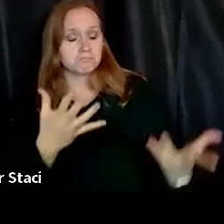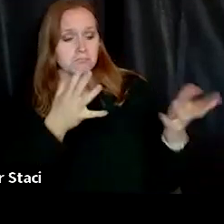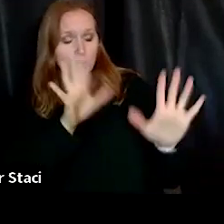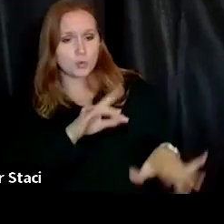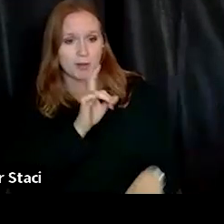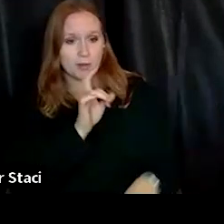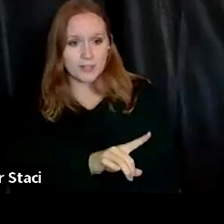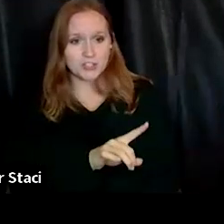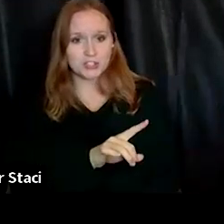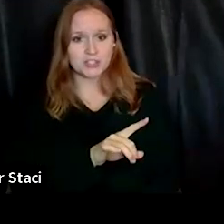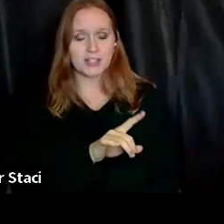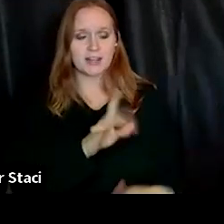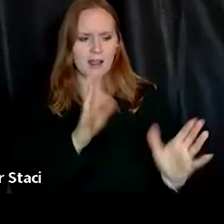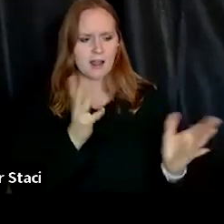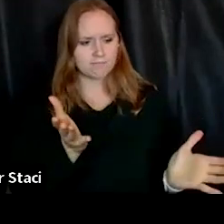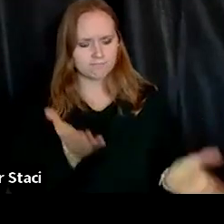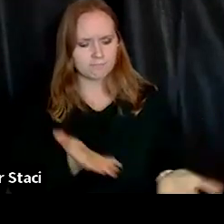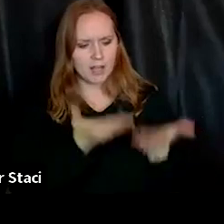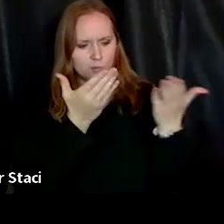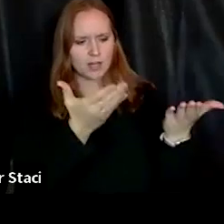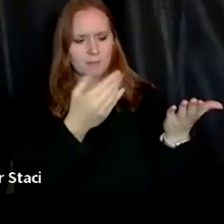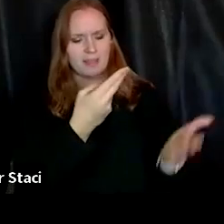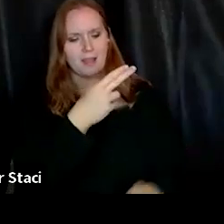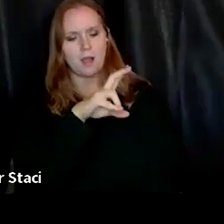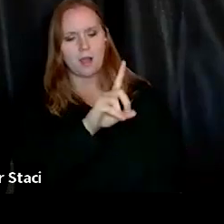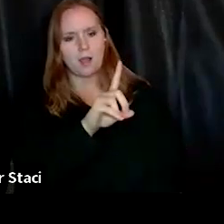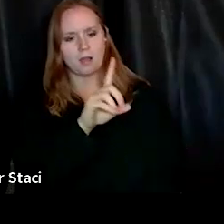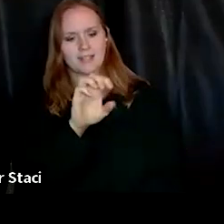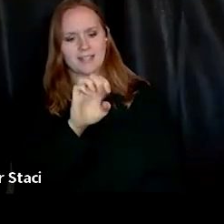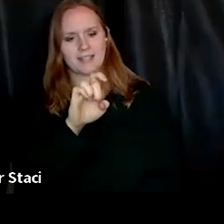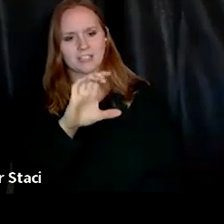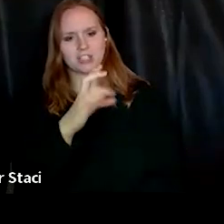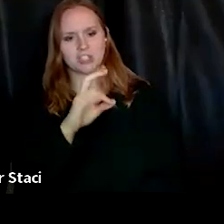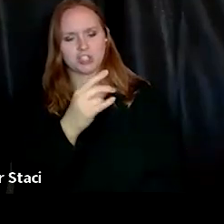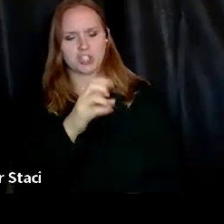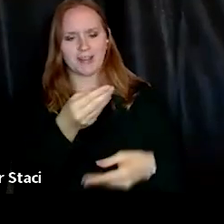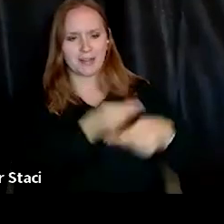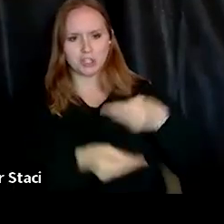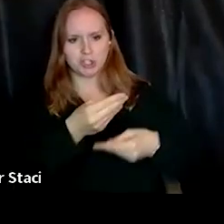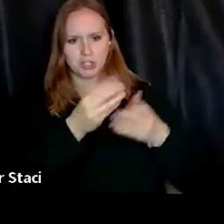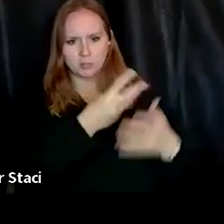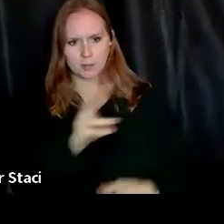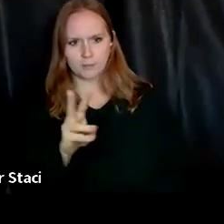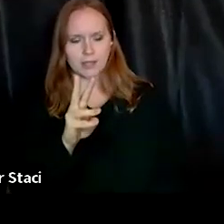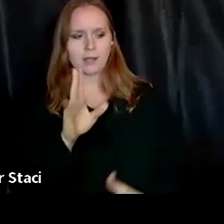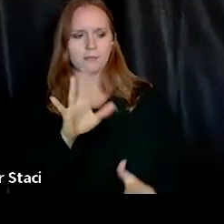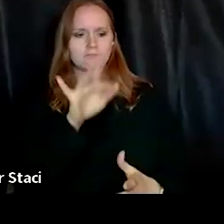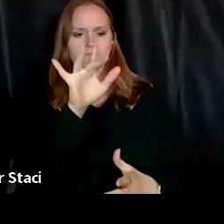So I definitely recommend going to the HUD exchange website. And you can just click on contact a local CoC. You could put in your state.